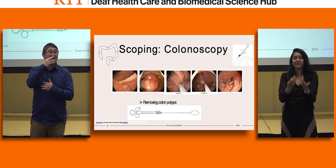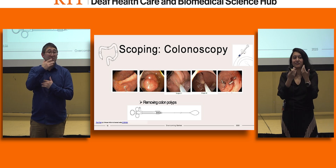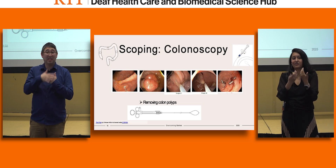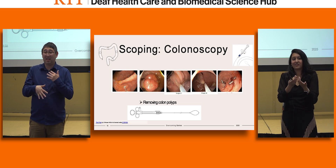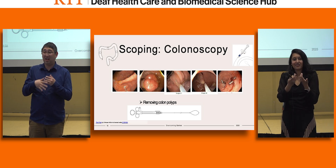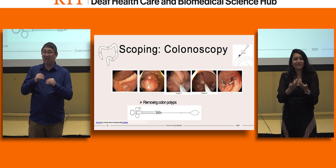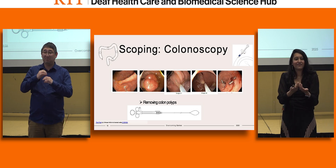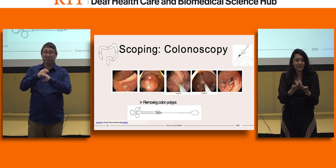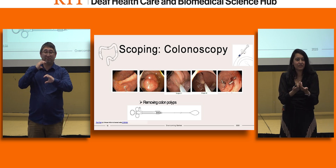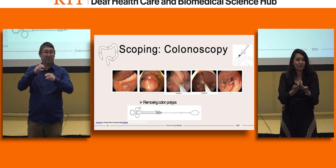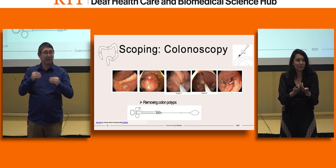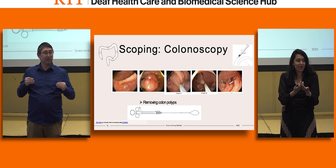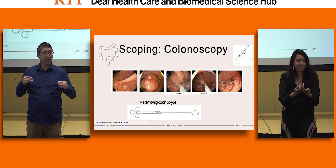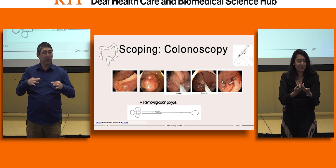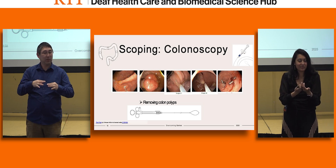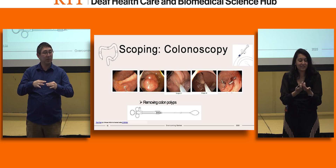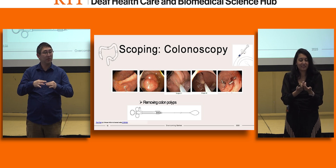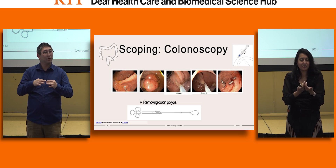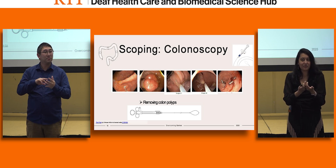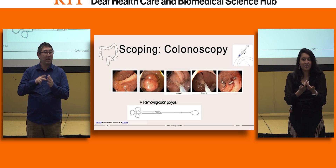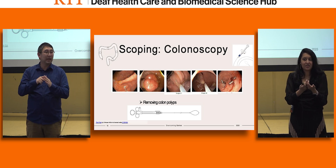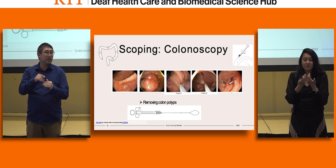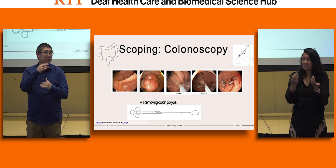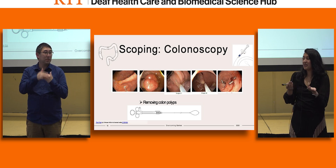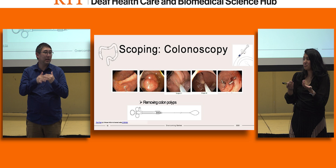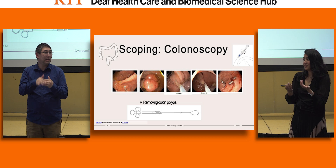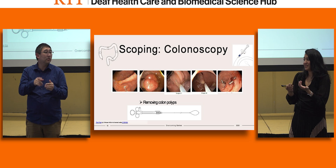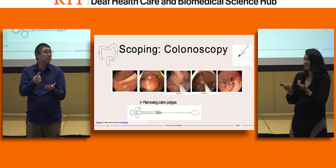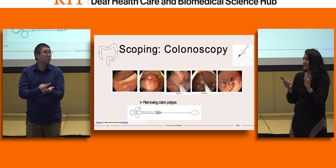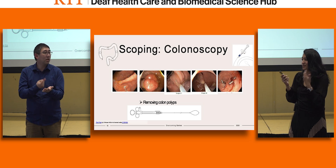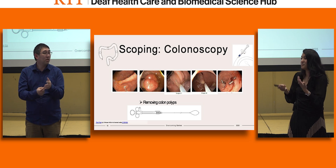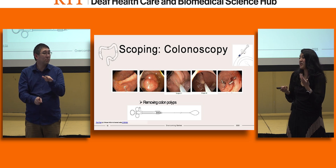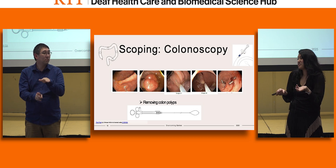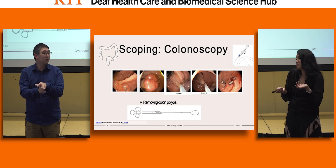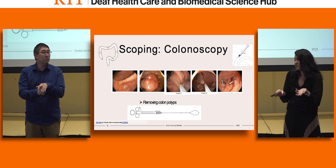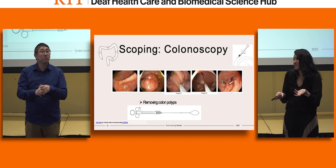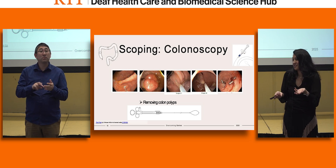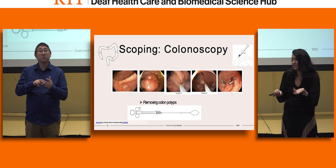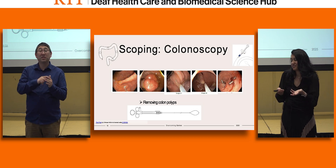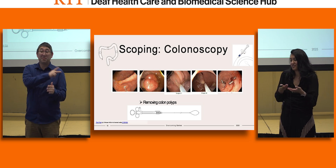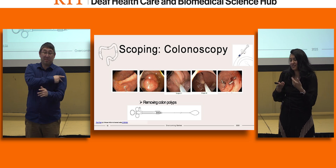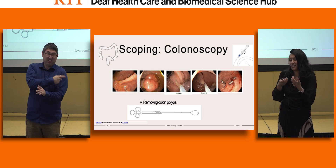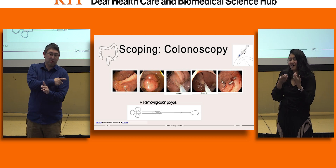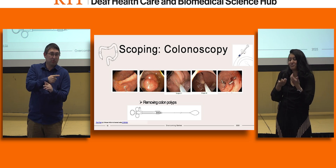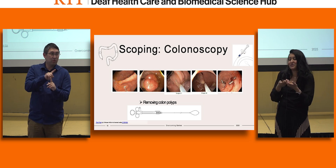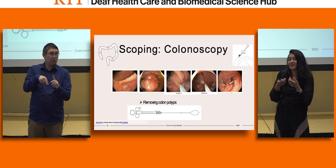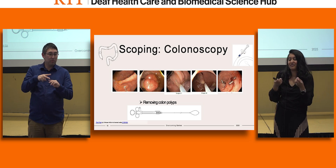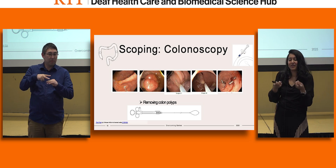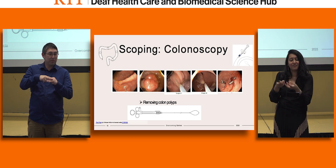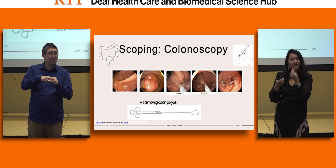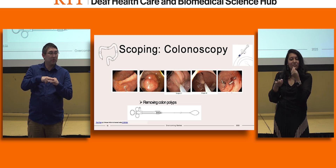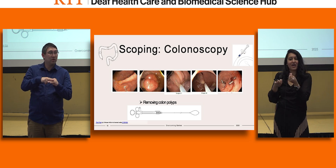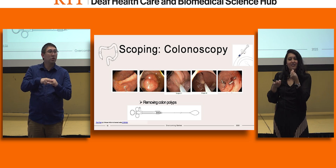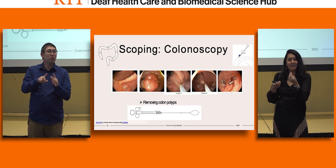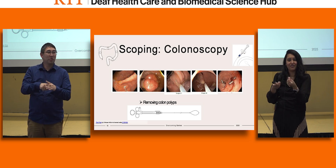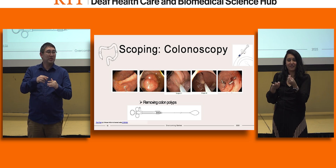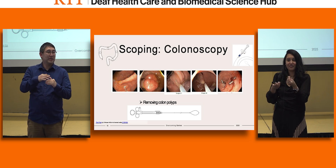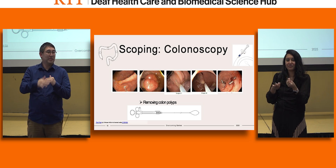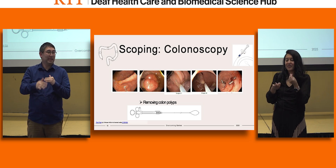that can feed those polyps, and so you can get bleeding. And so, this patient in particular started to have bleeding right from that area.